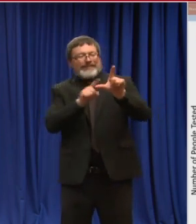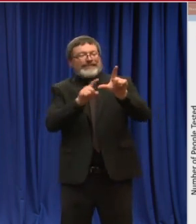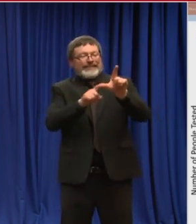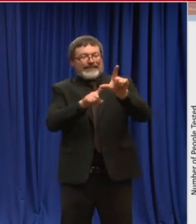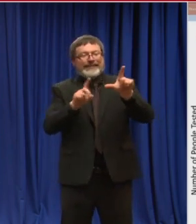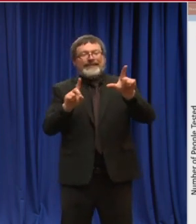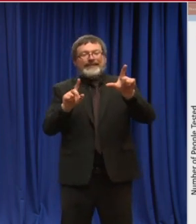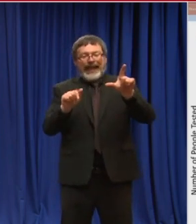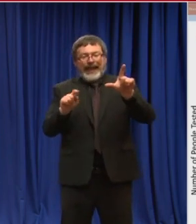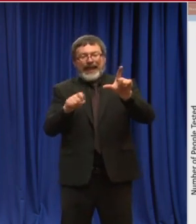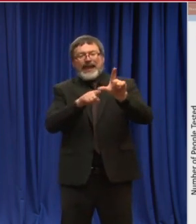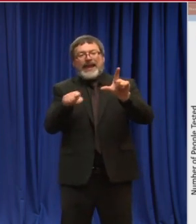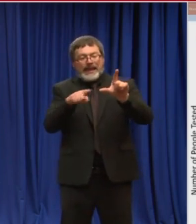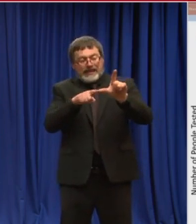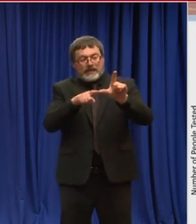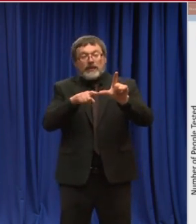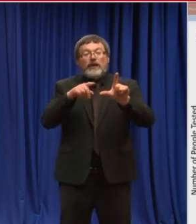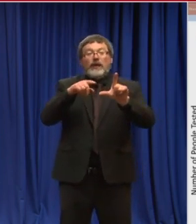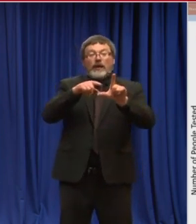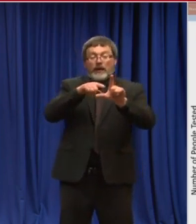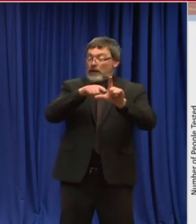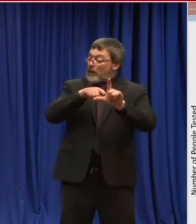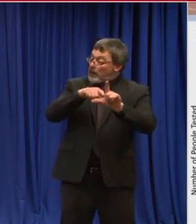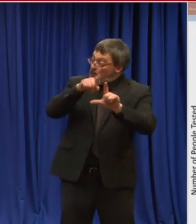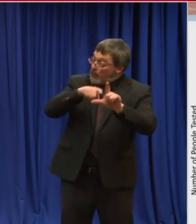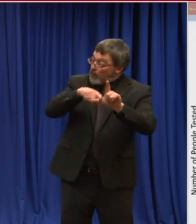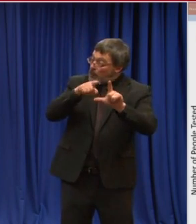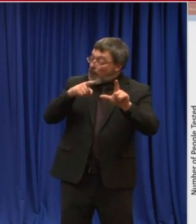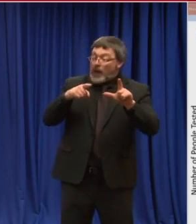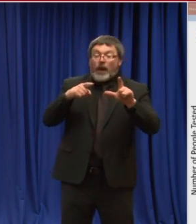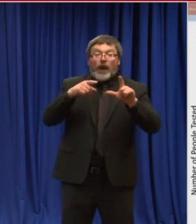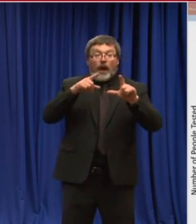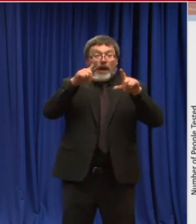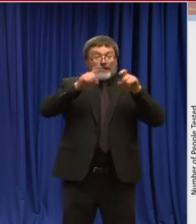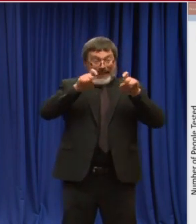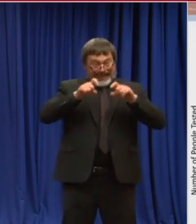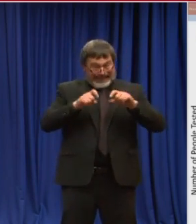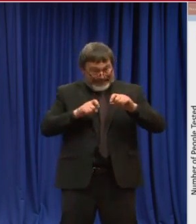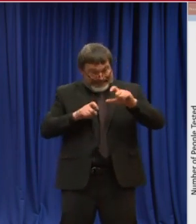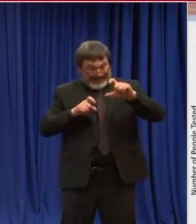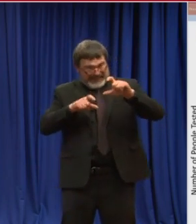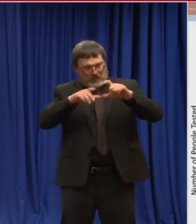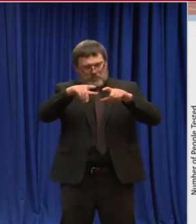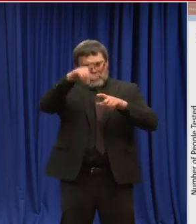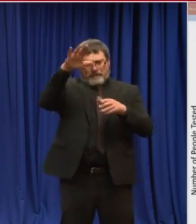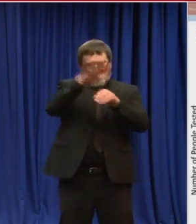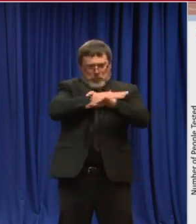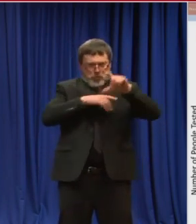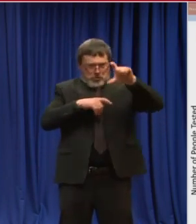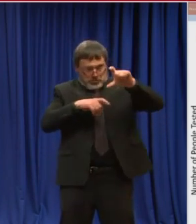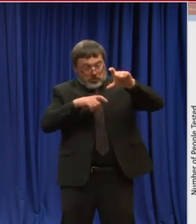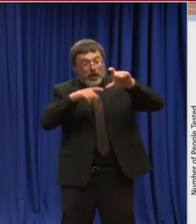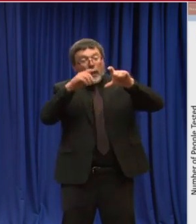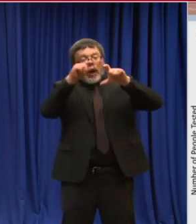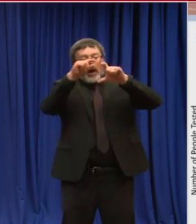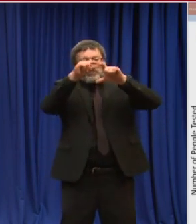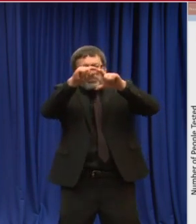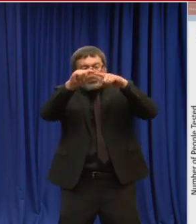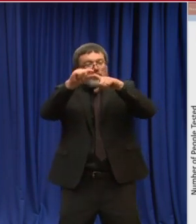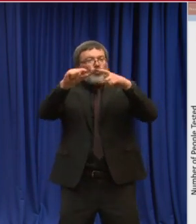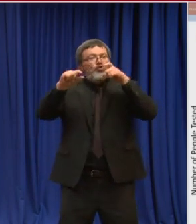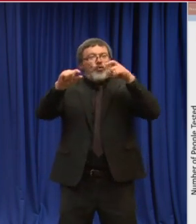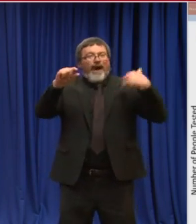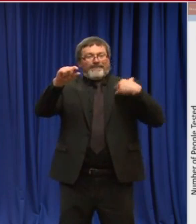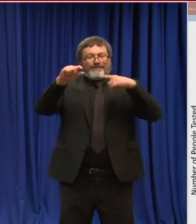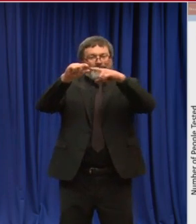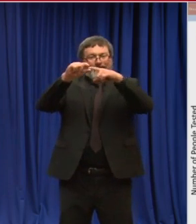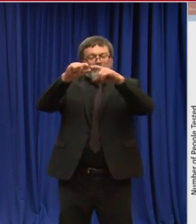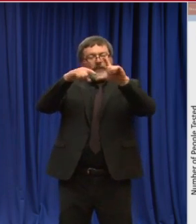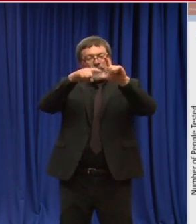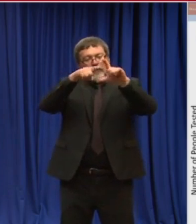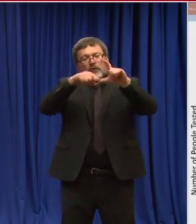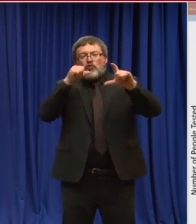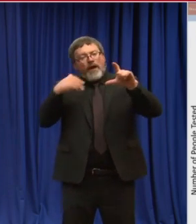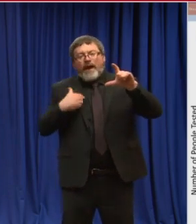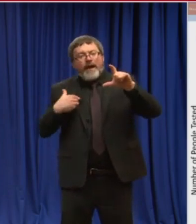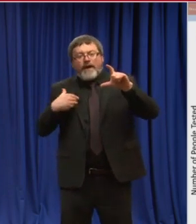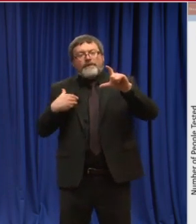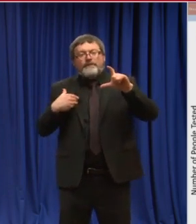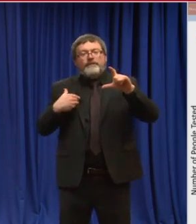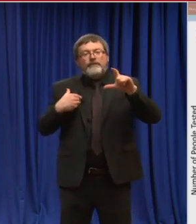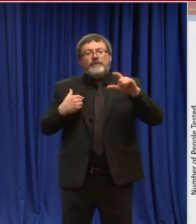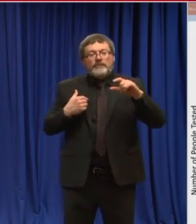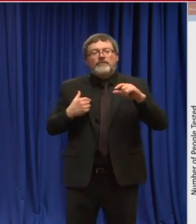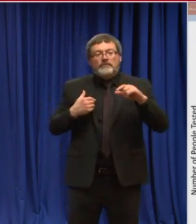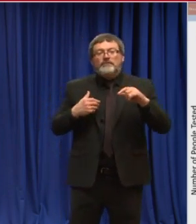WE HAVE THE DATE OF THE REPORTED TEST RESULTS BOTH POSITIVE AND NEGATIVE TEST RESULTS AND ON THE VERTICAL ACCESS THE NUMBER OF PEOPLE TESTED YOU CAN SEE THAT THERE WAS AN INITIAL DRAMATIC